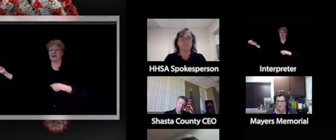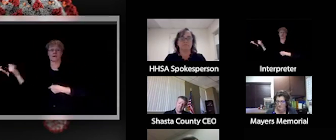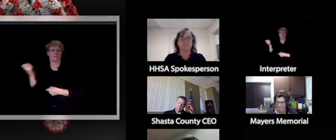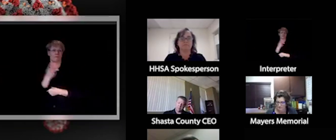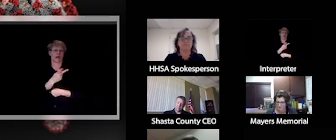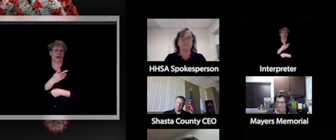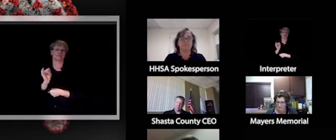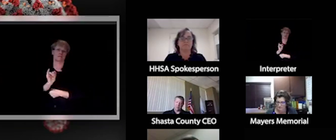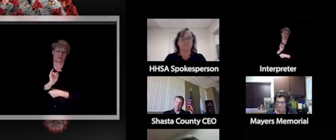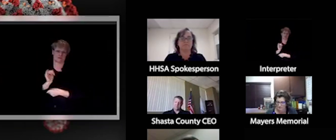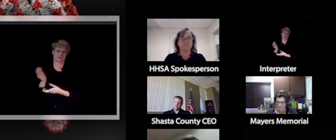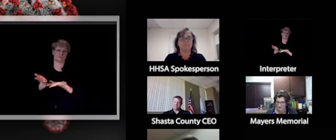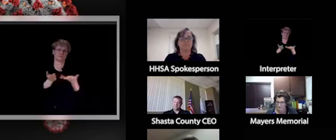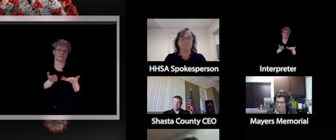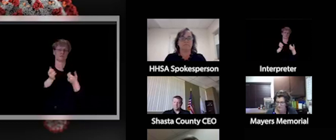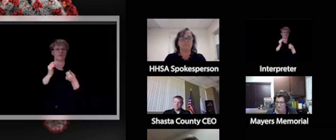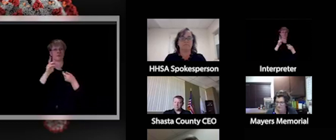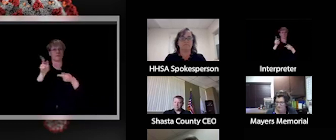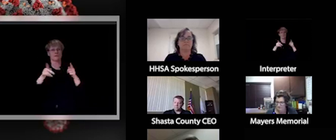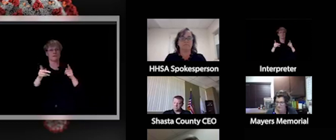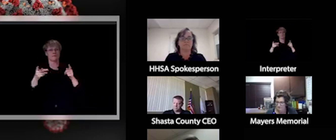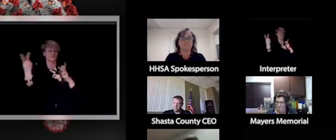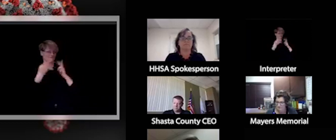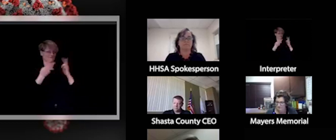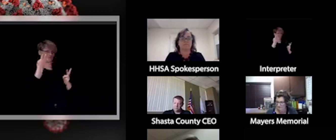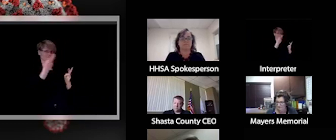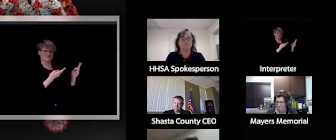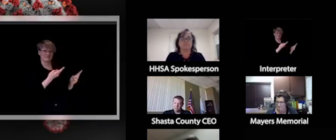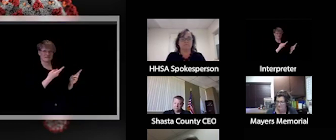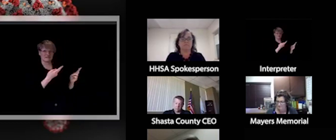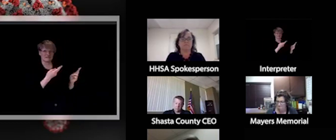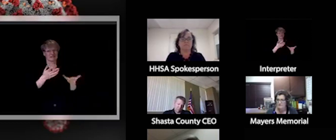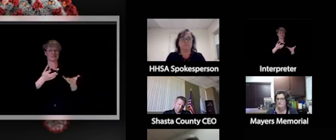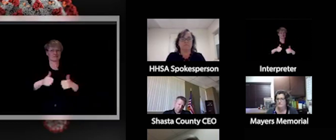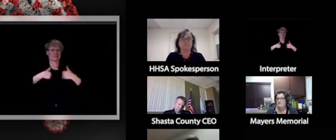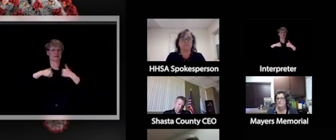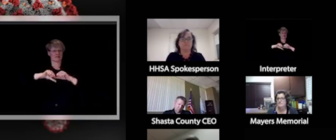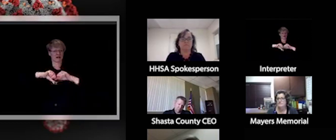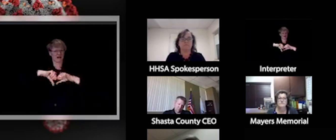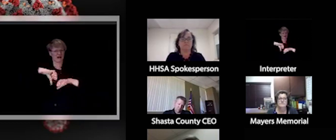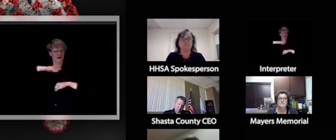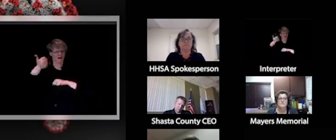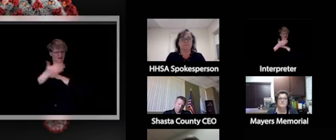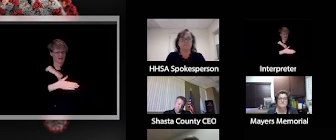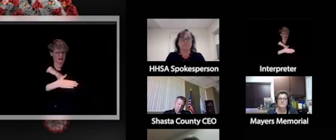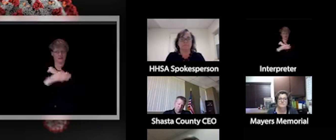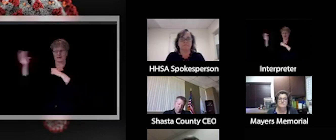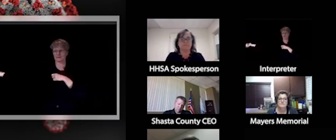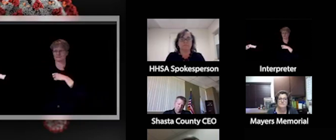and staying with them, who were infected somewhere else and came here. In addition, family gatherings